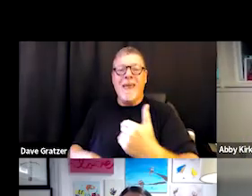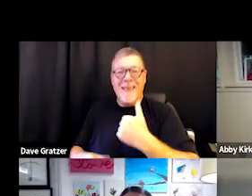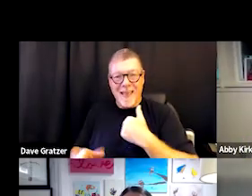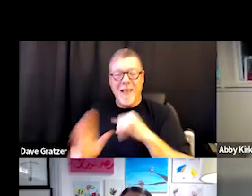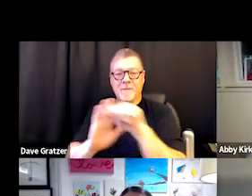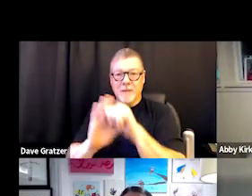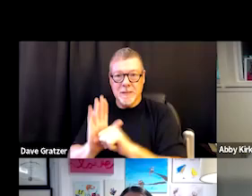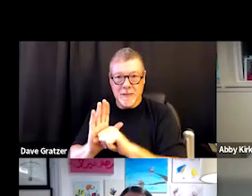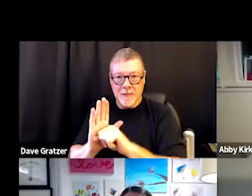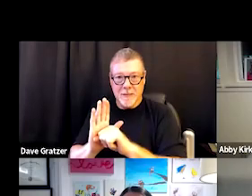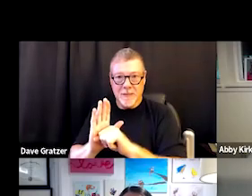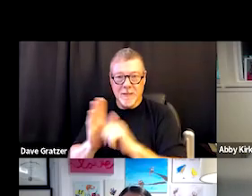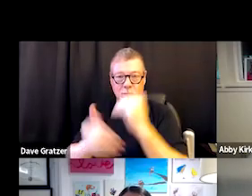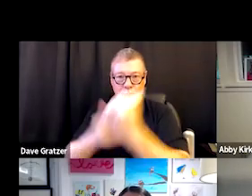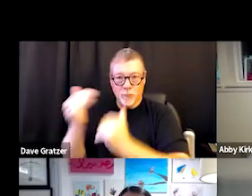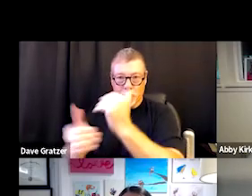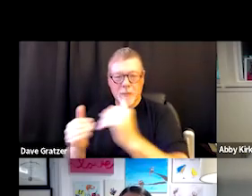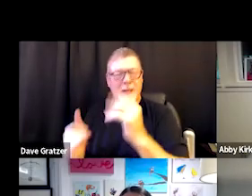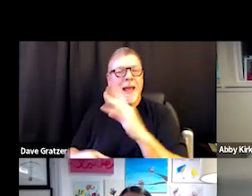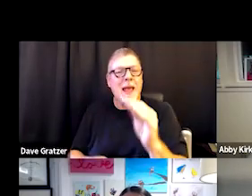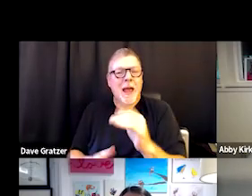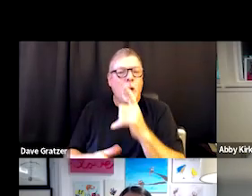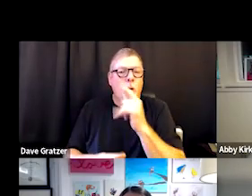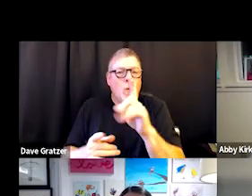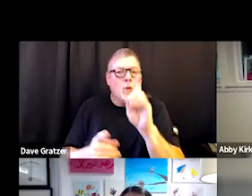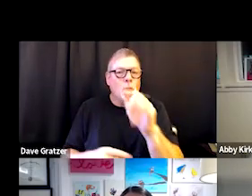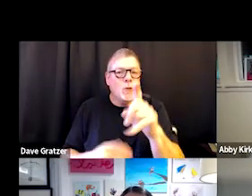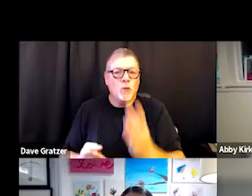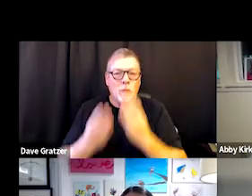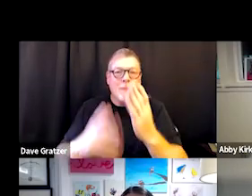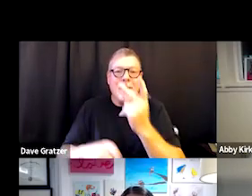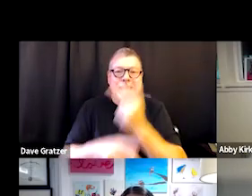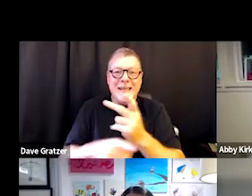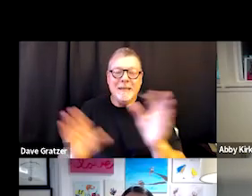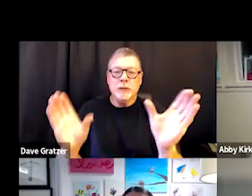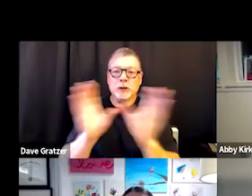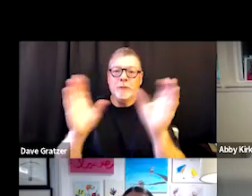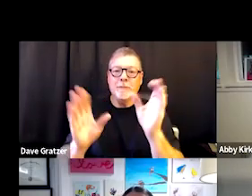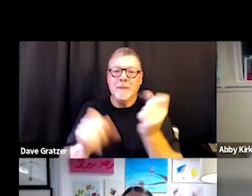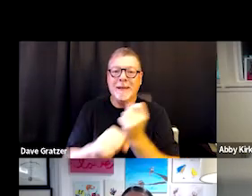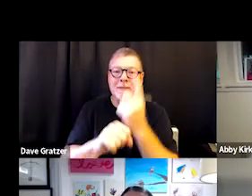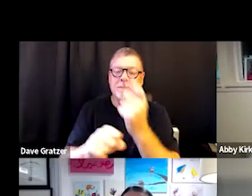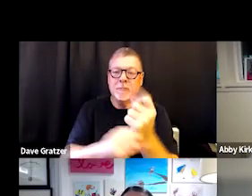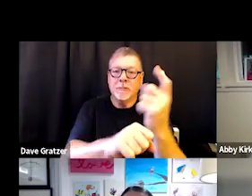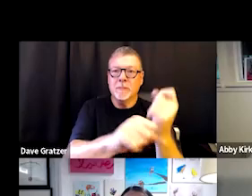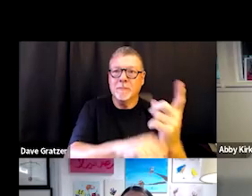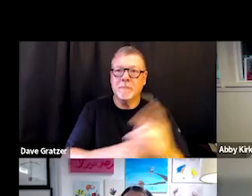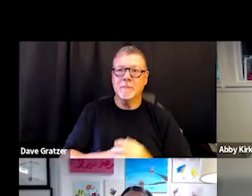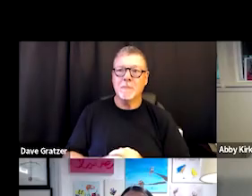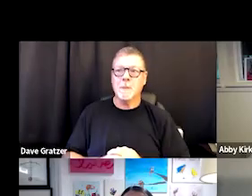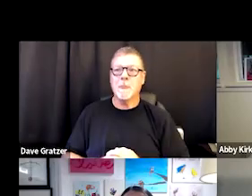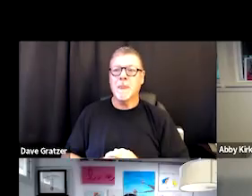And what would you recommend to people who need to maintain those certifications every year? Yeah, so if your state